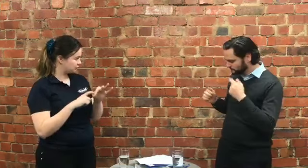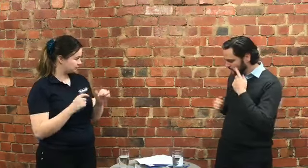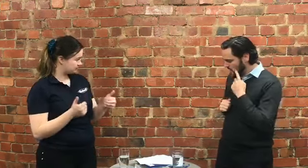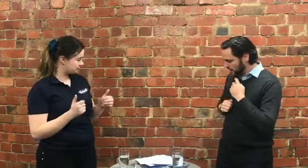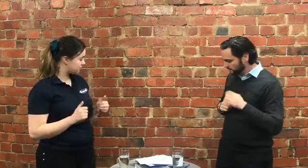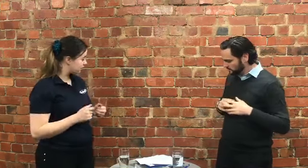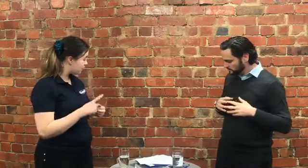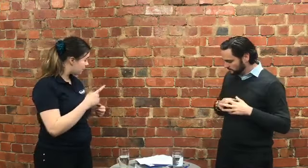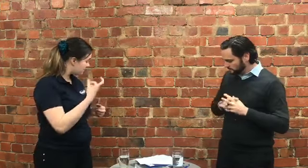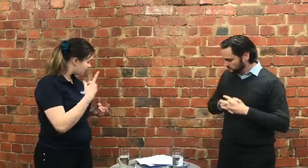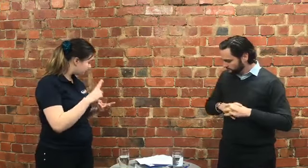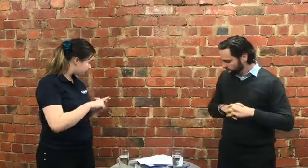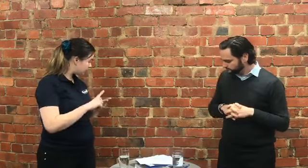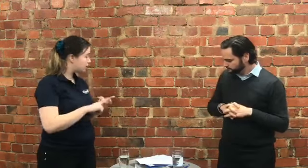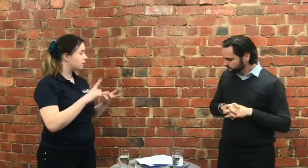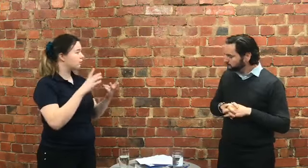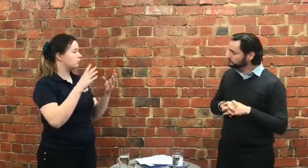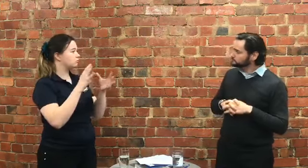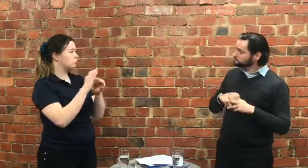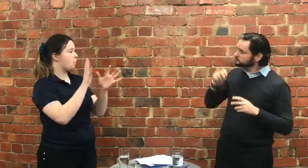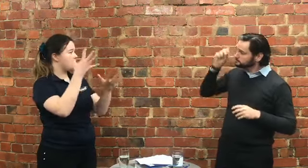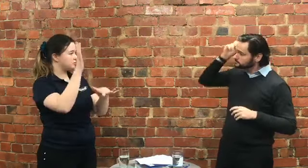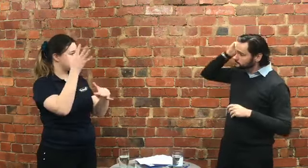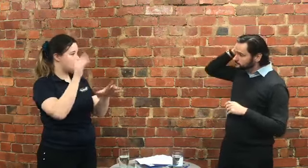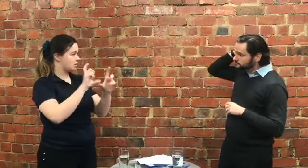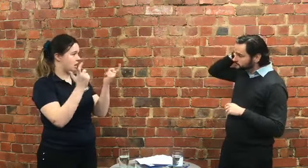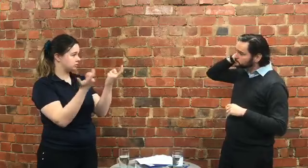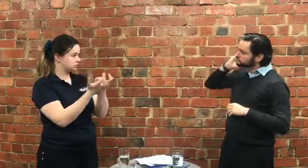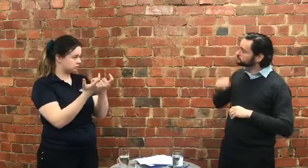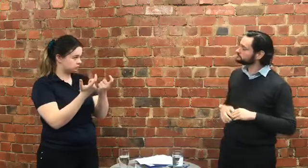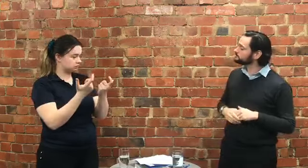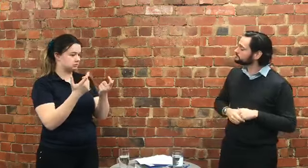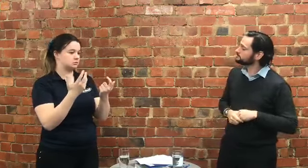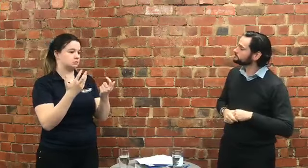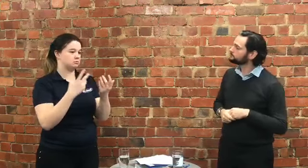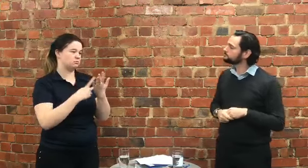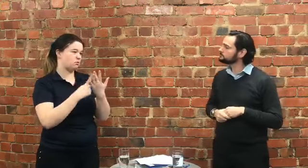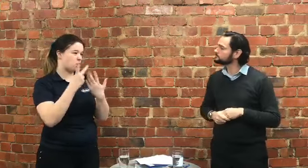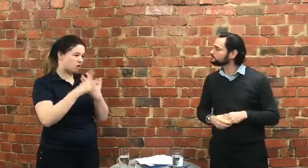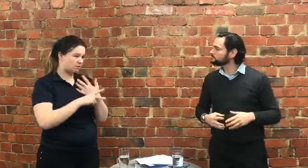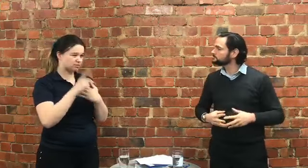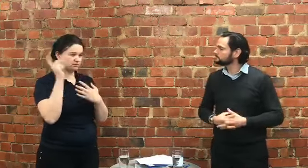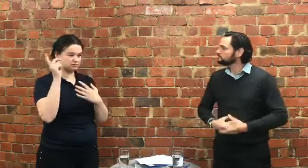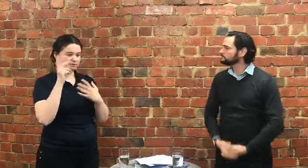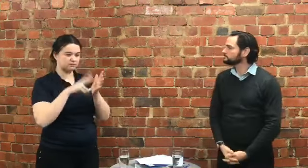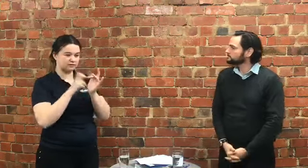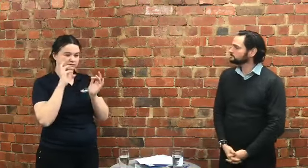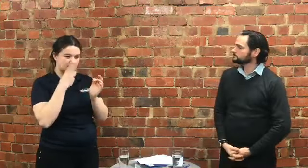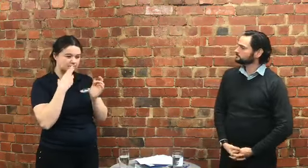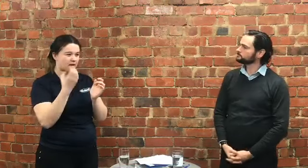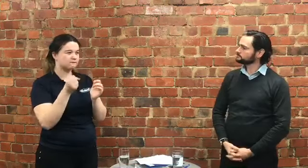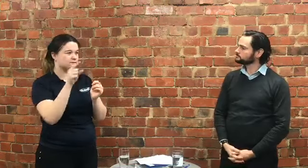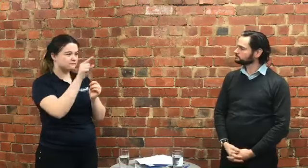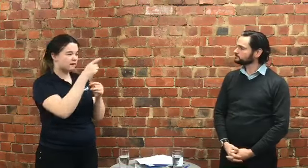Okay, thank you very much for answering my question. Okay, so Auslan classes, Auslan programs.